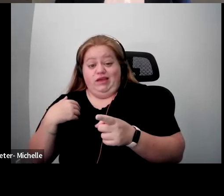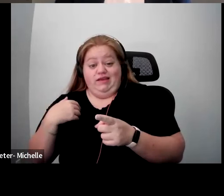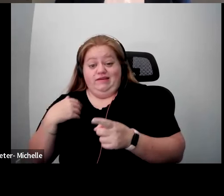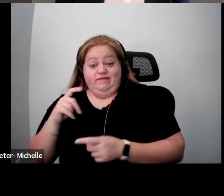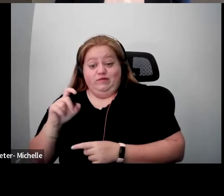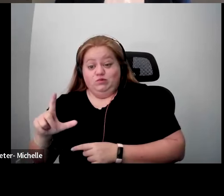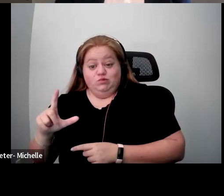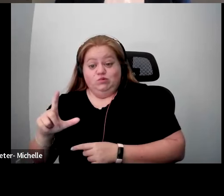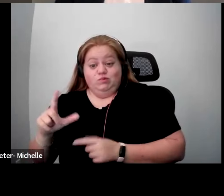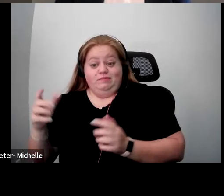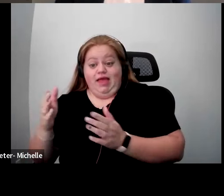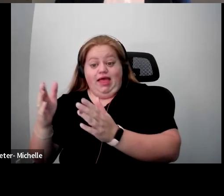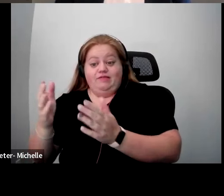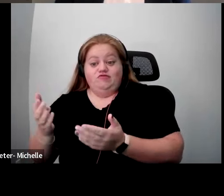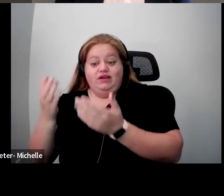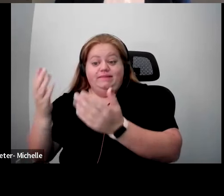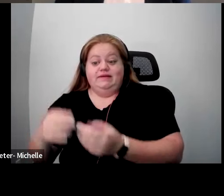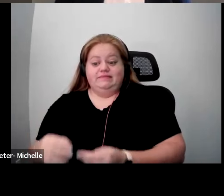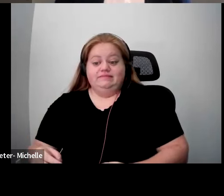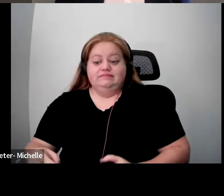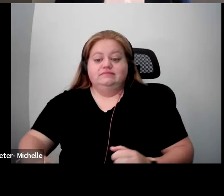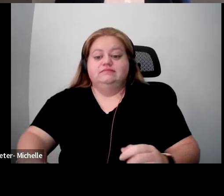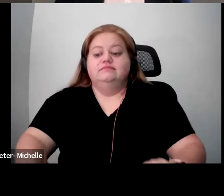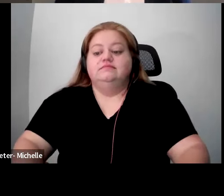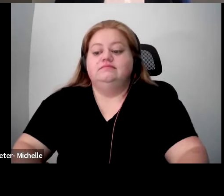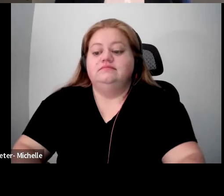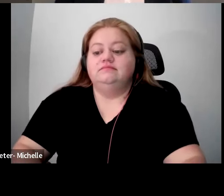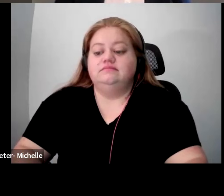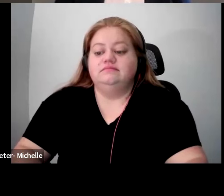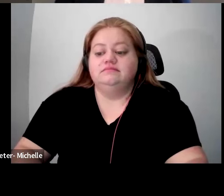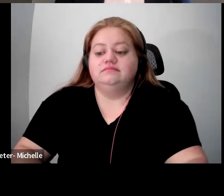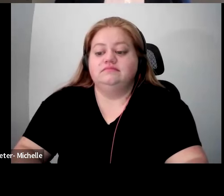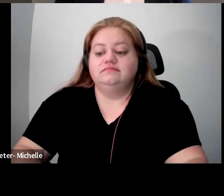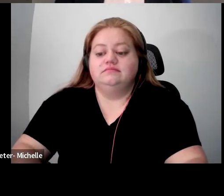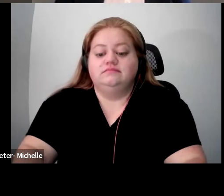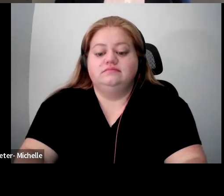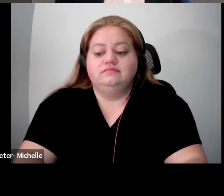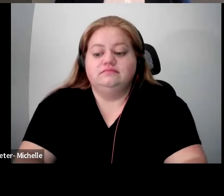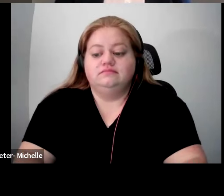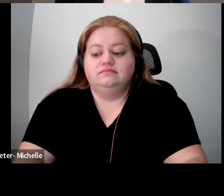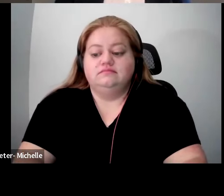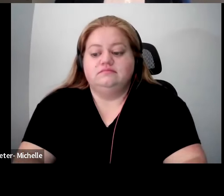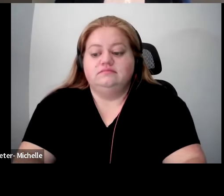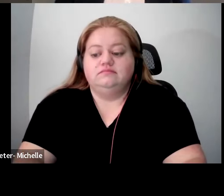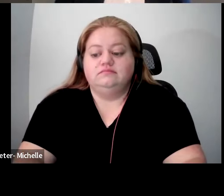path that you would recommend? I'm probably not the best person to answer that.